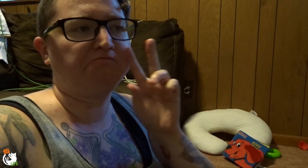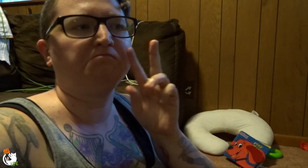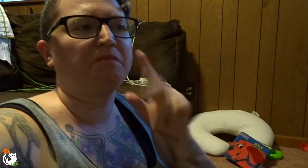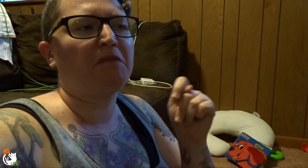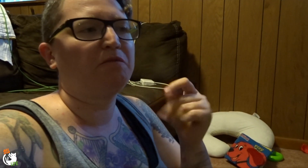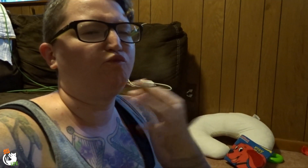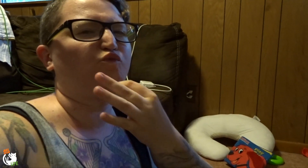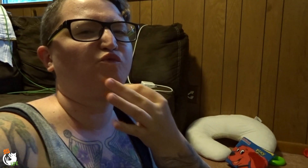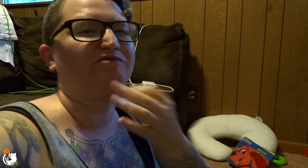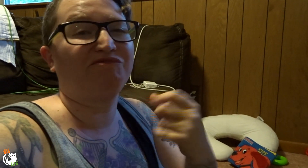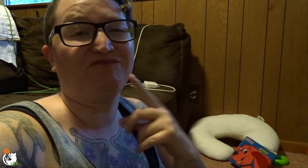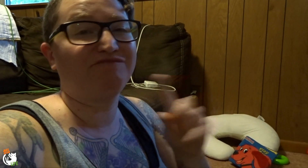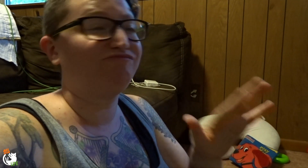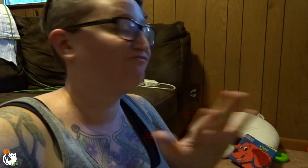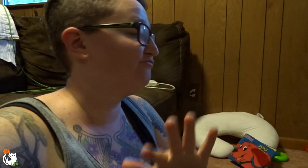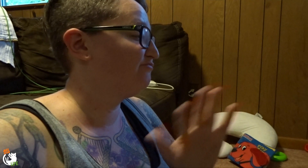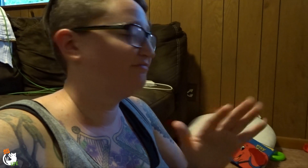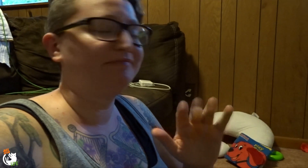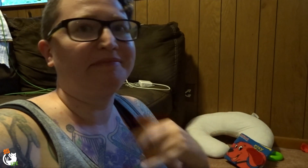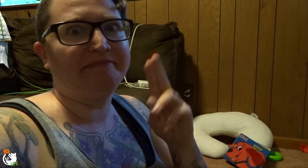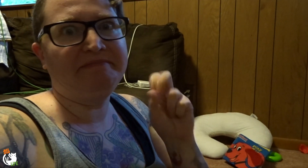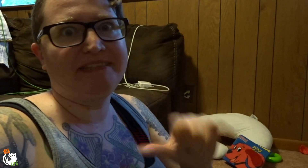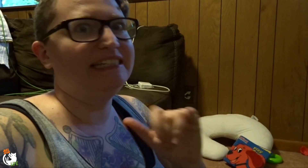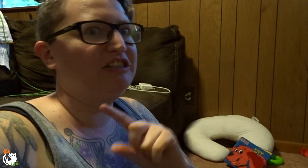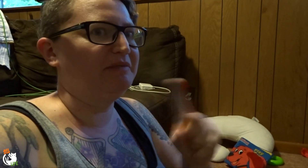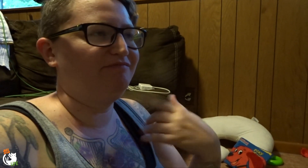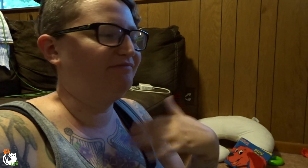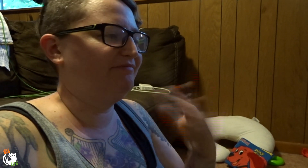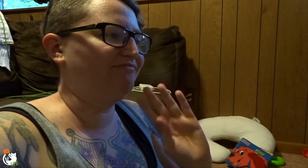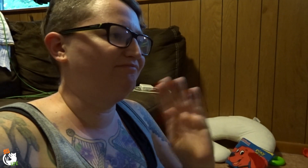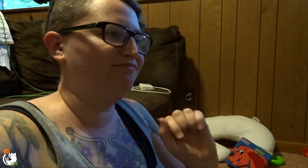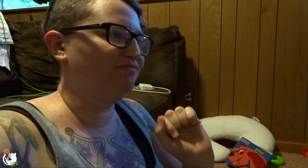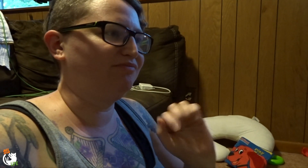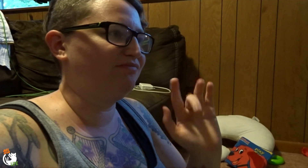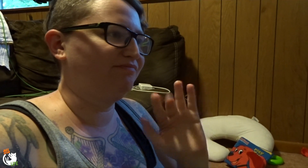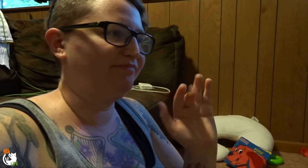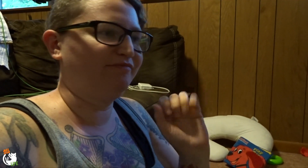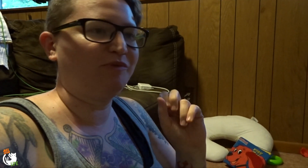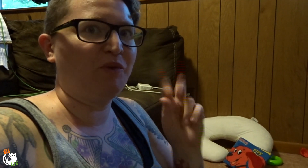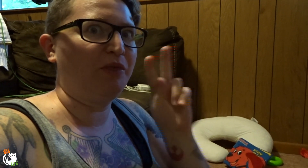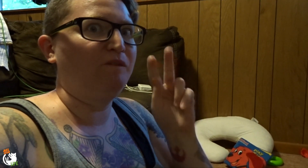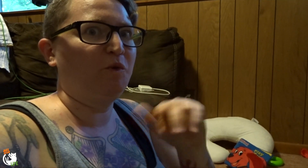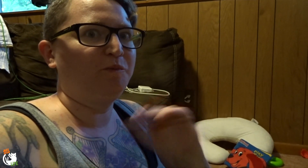Go from there. Probably soon. We'll just kind of rest. Had a really busy week. Had a lot of work.